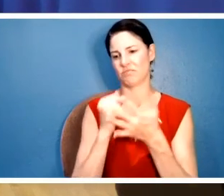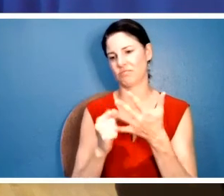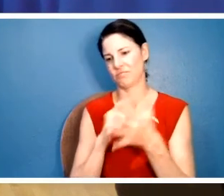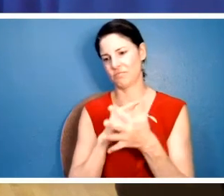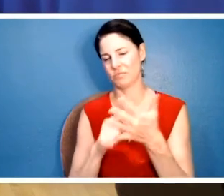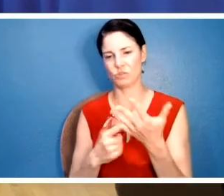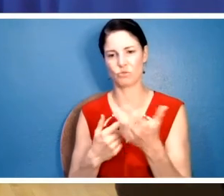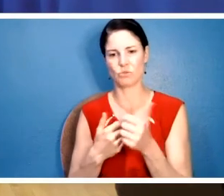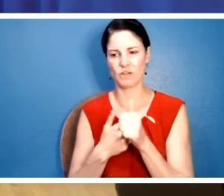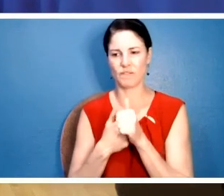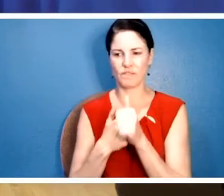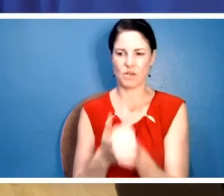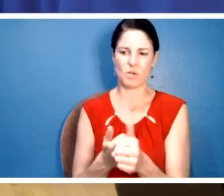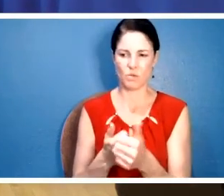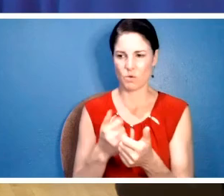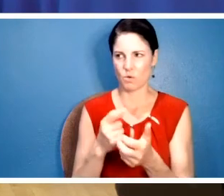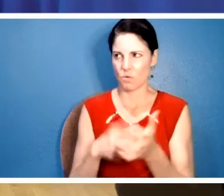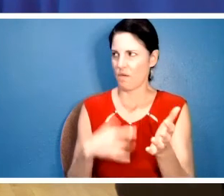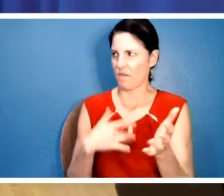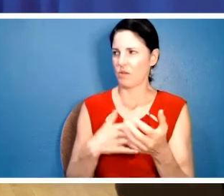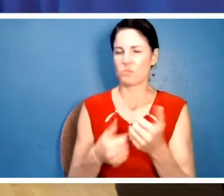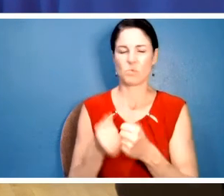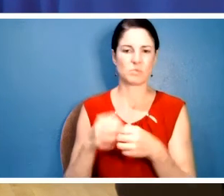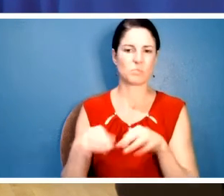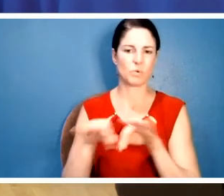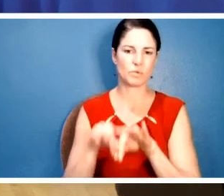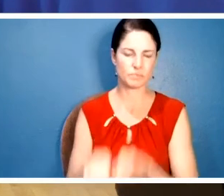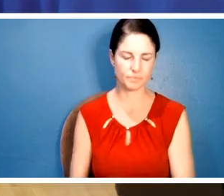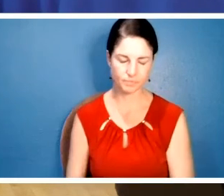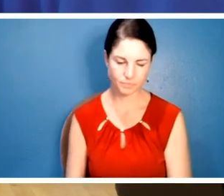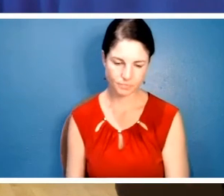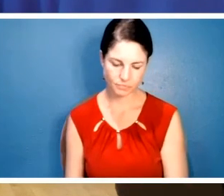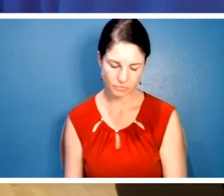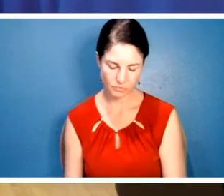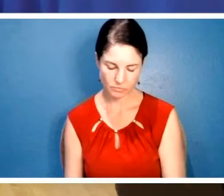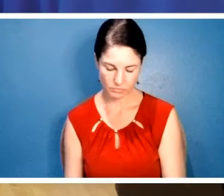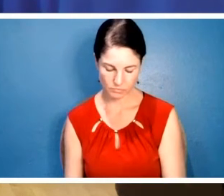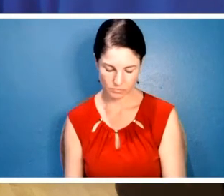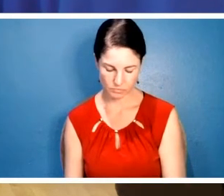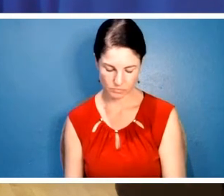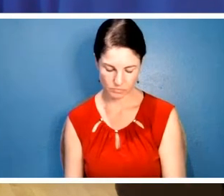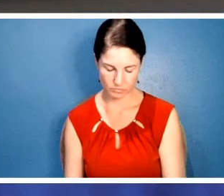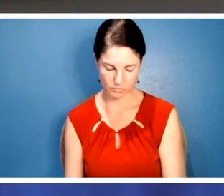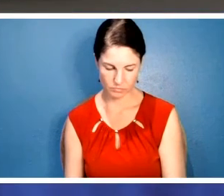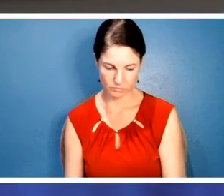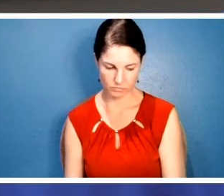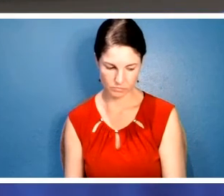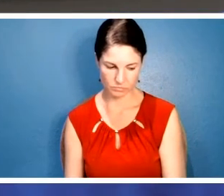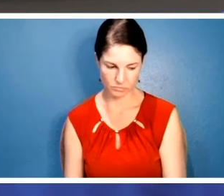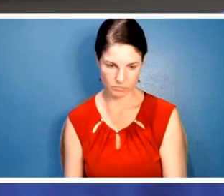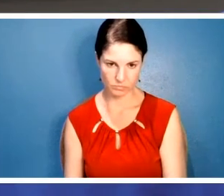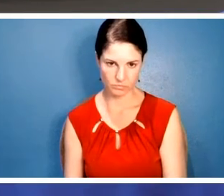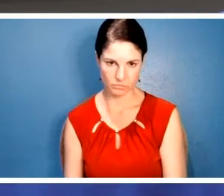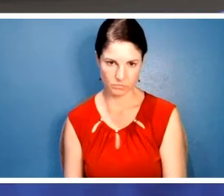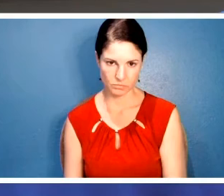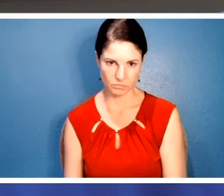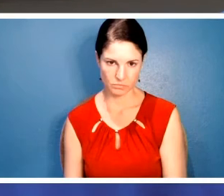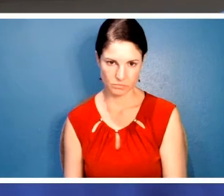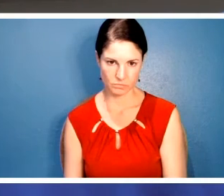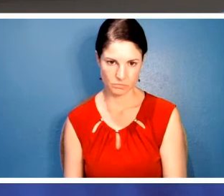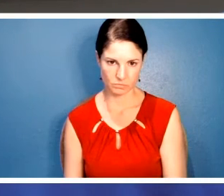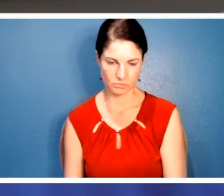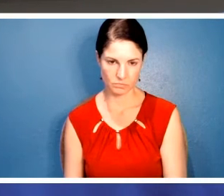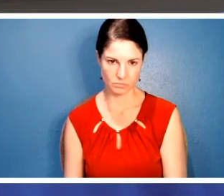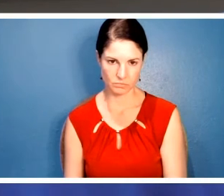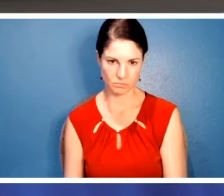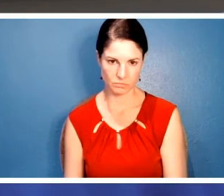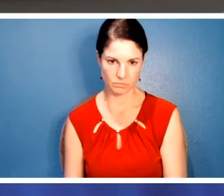yeah and I think that comes even you know more important, with the hearing about you know hearing from the Community itself to help make some of those decisions on whether or not.